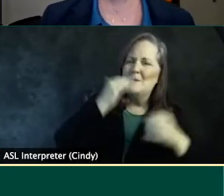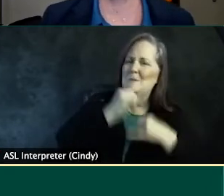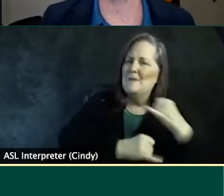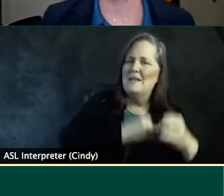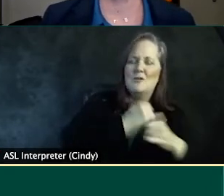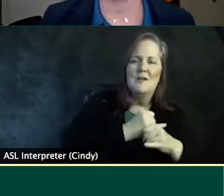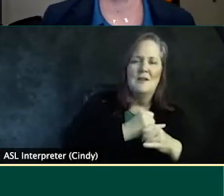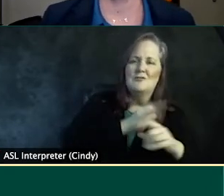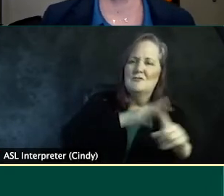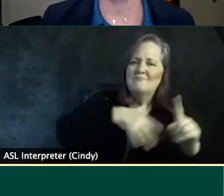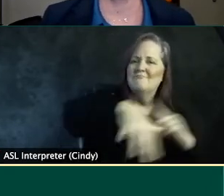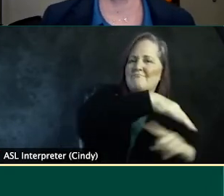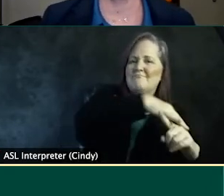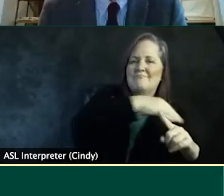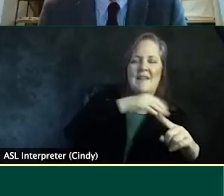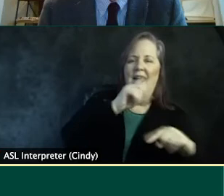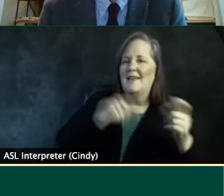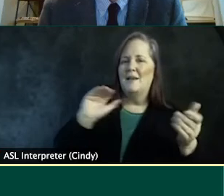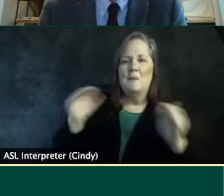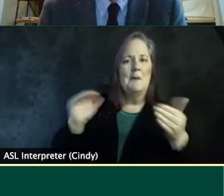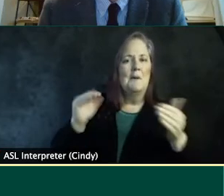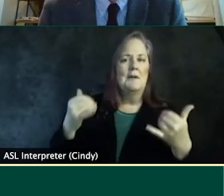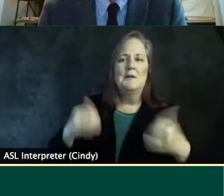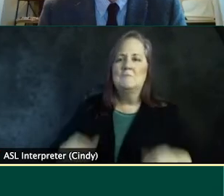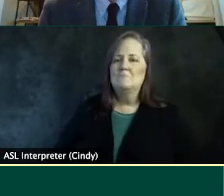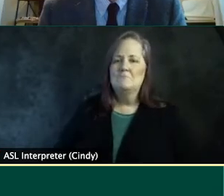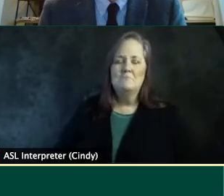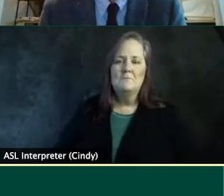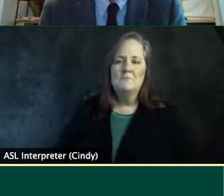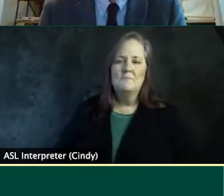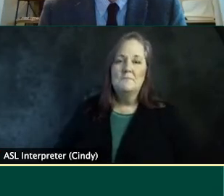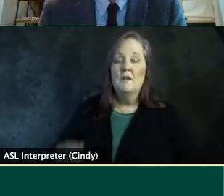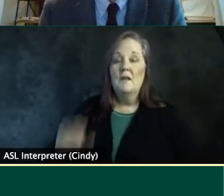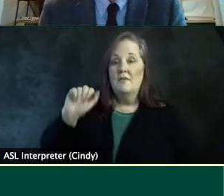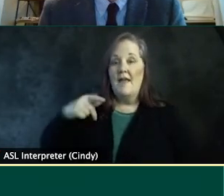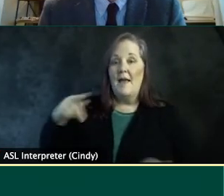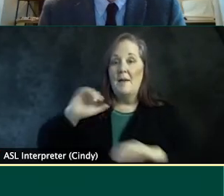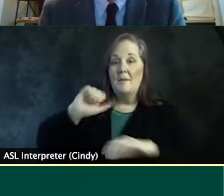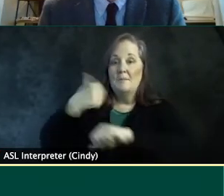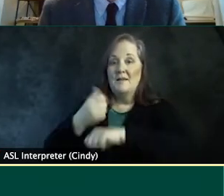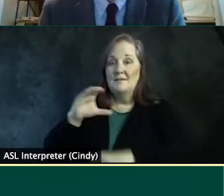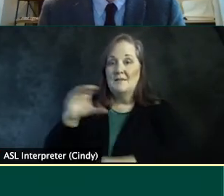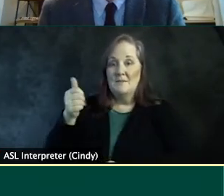As I mentioned earlier, I'm not familiar enough with the various surveys of the drivers themselves on Proposition 22.